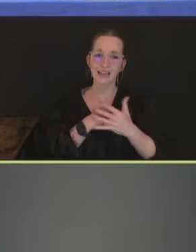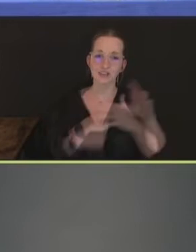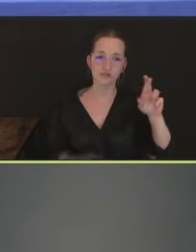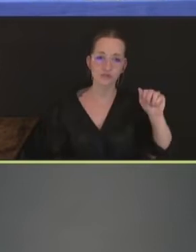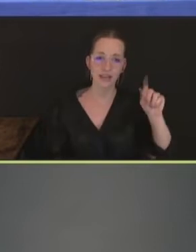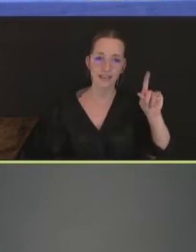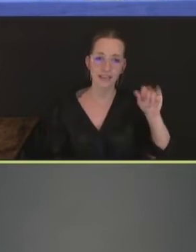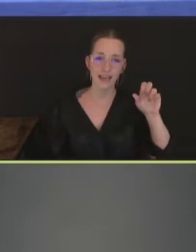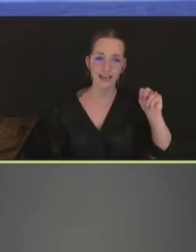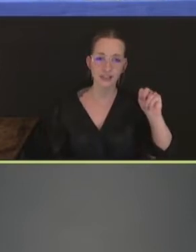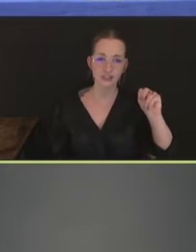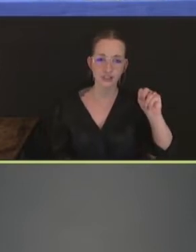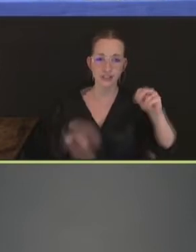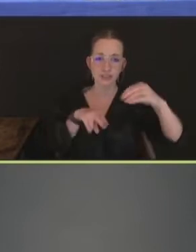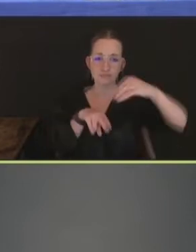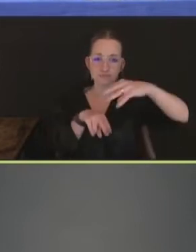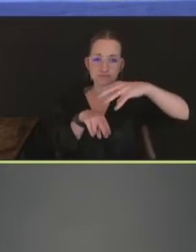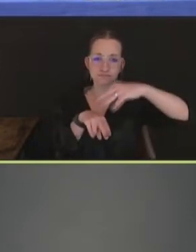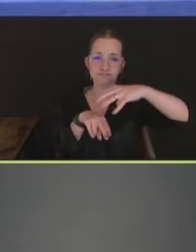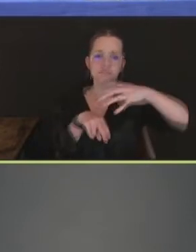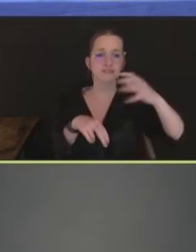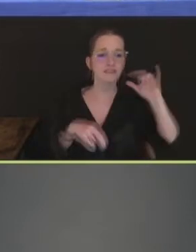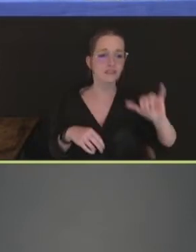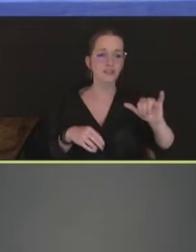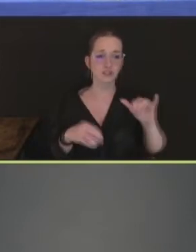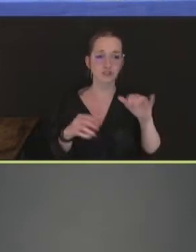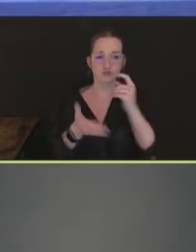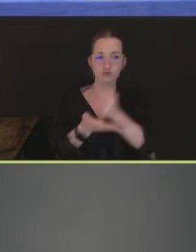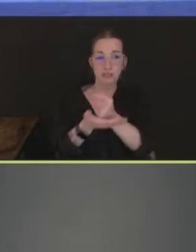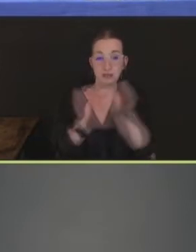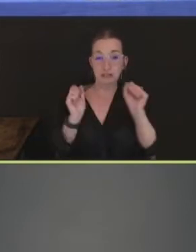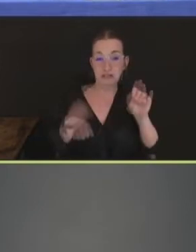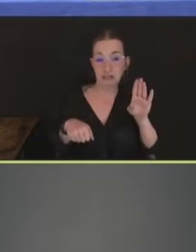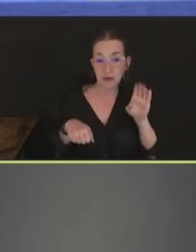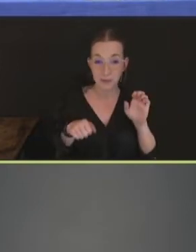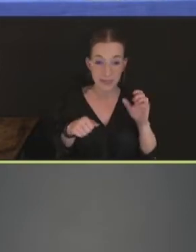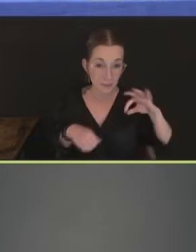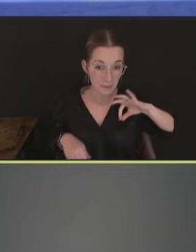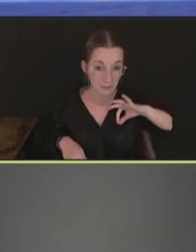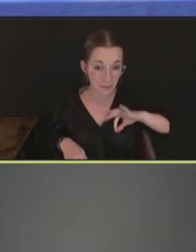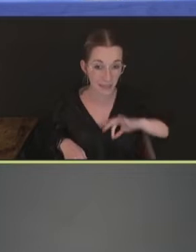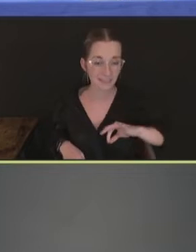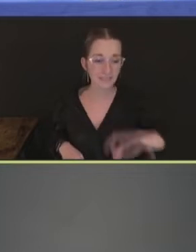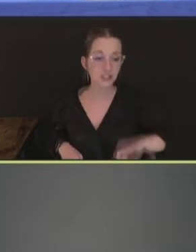patients with Alzheimer's disease but Alzheimer's -- but ionizing radiation has a significant